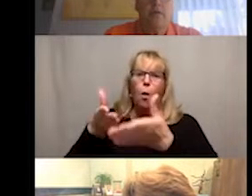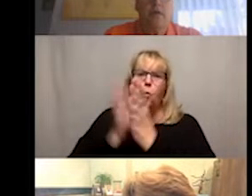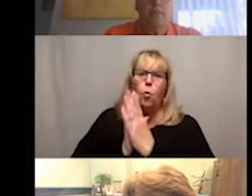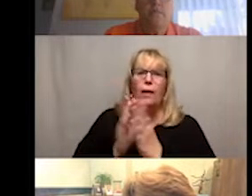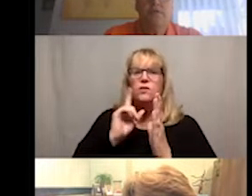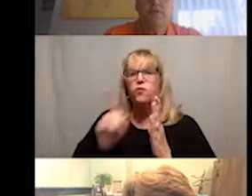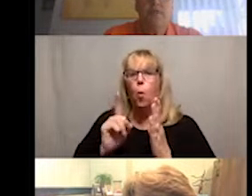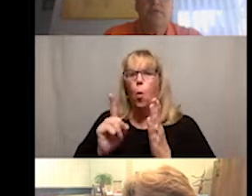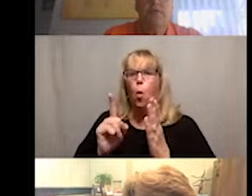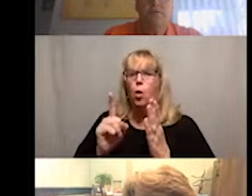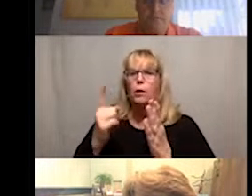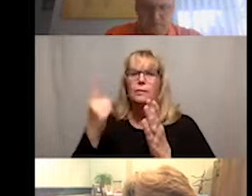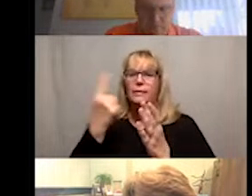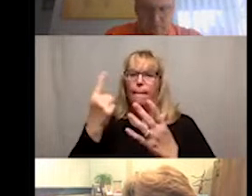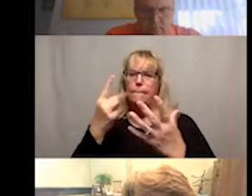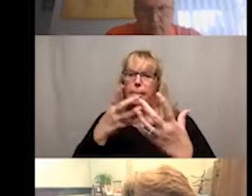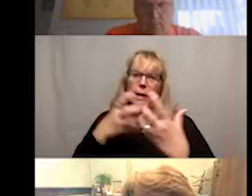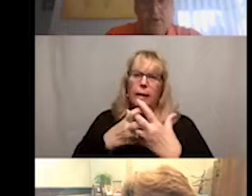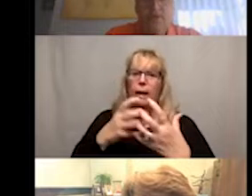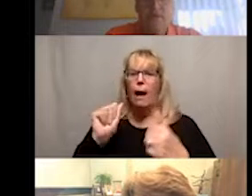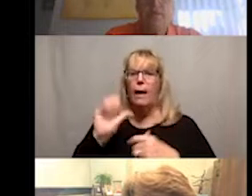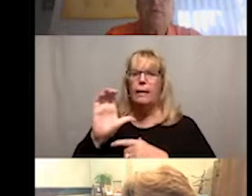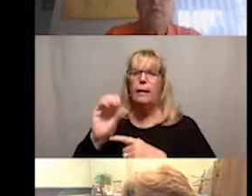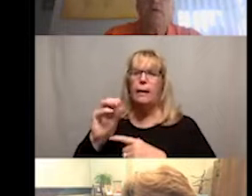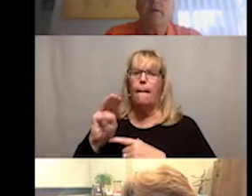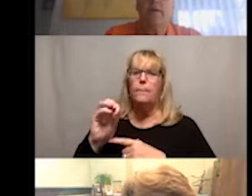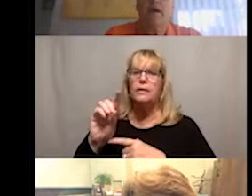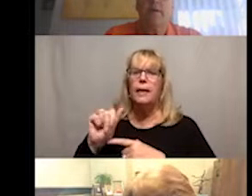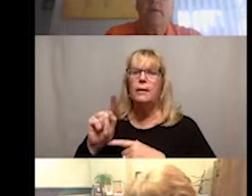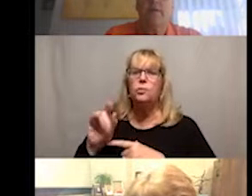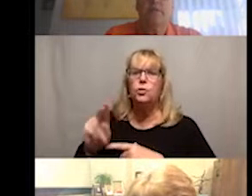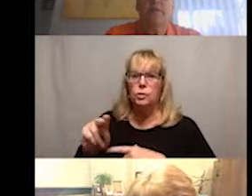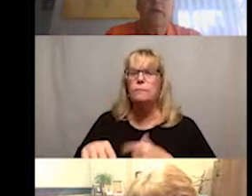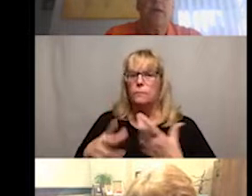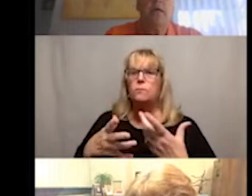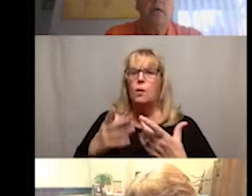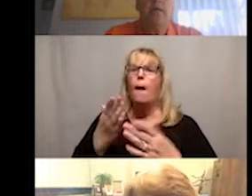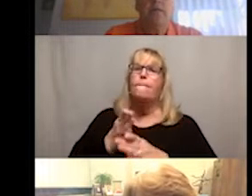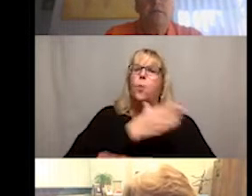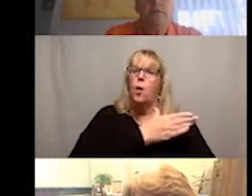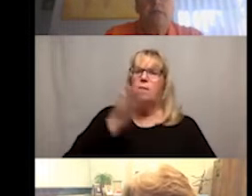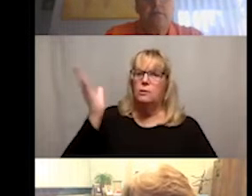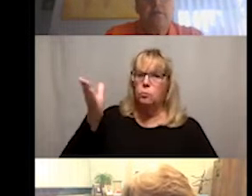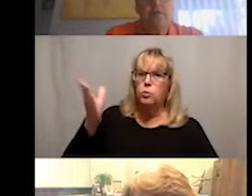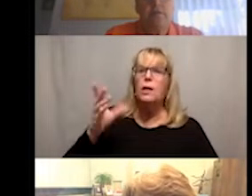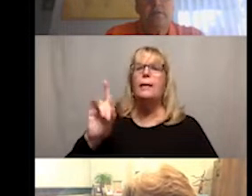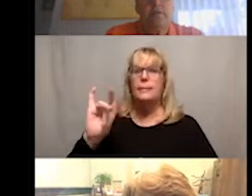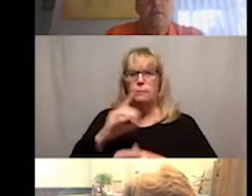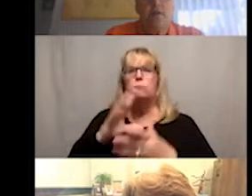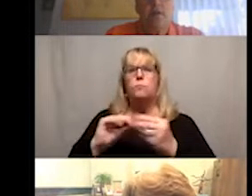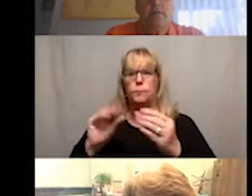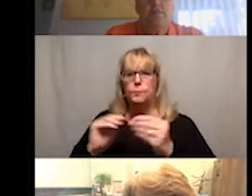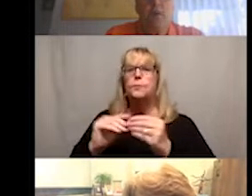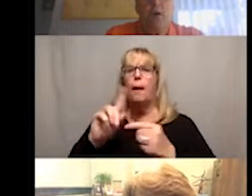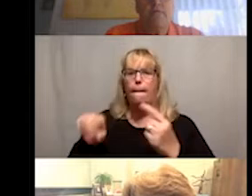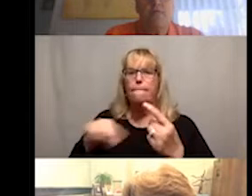in our previous speakers presentation I talked about accommodations this this part of the